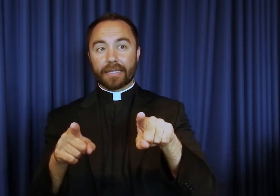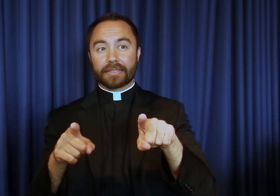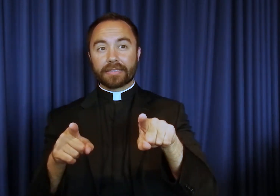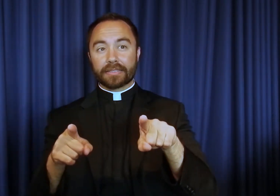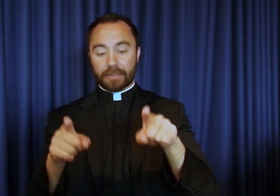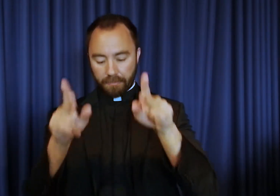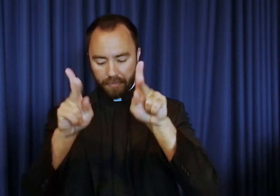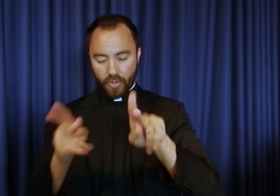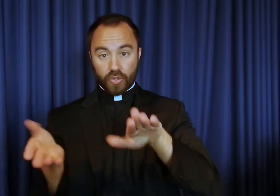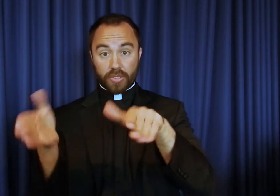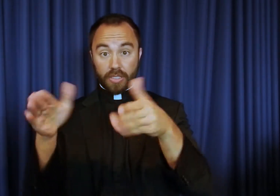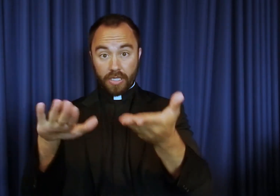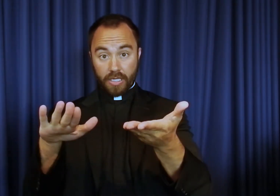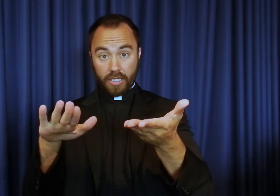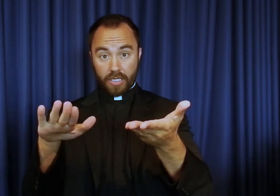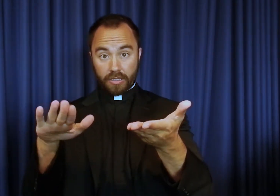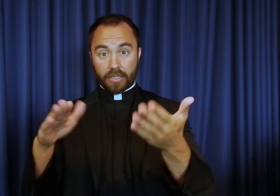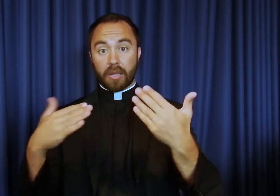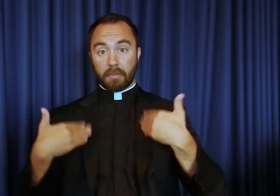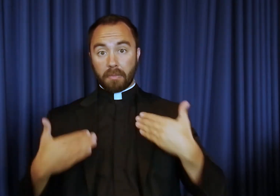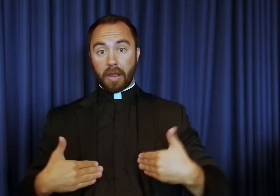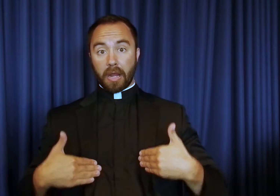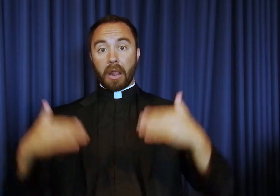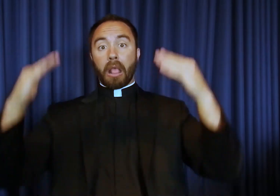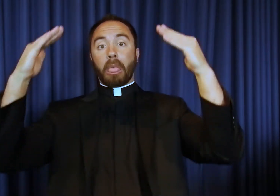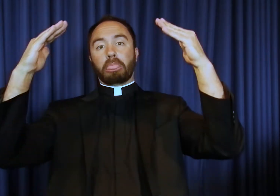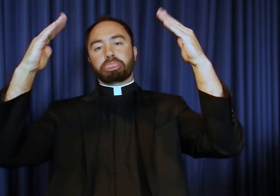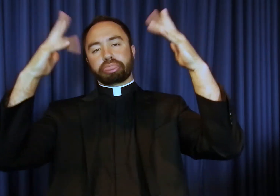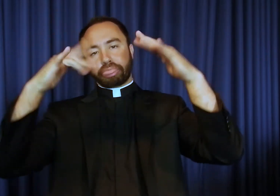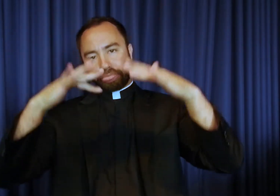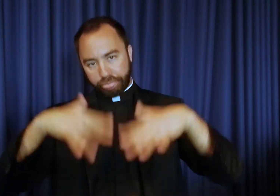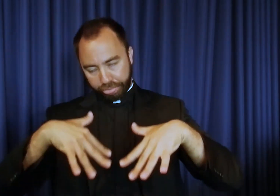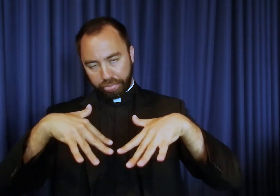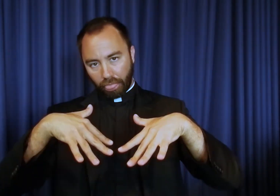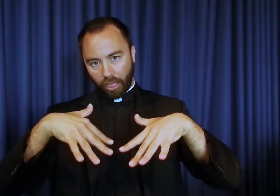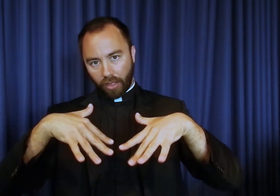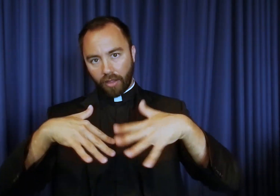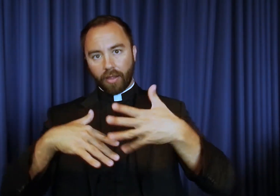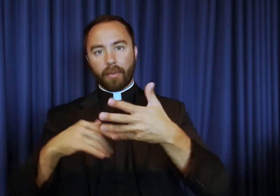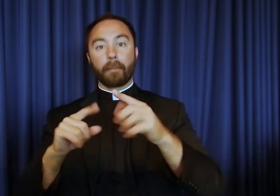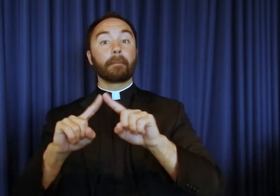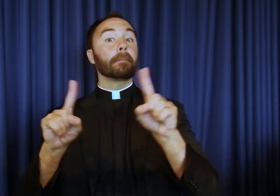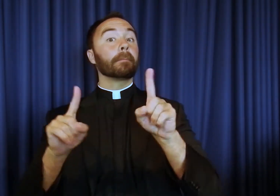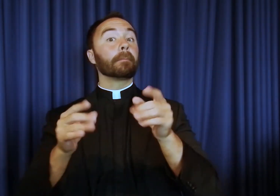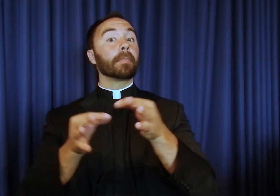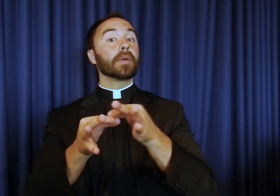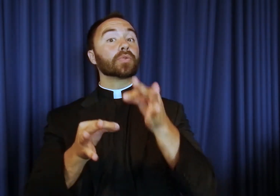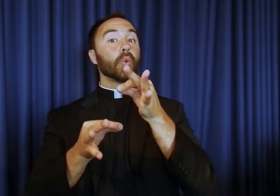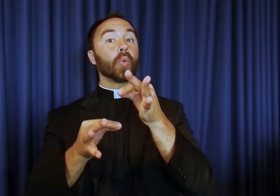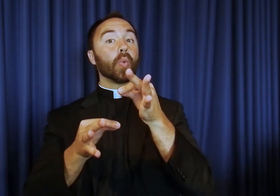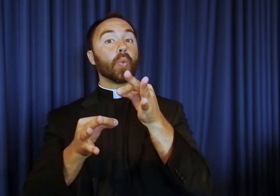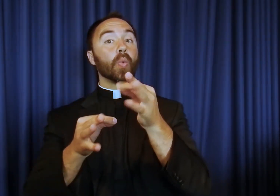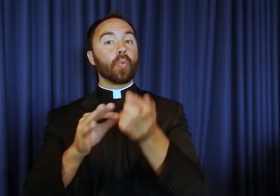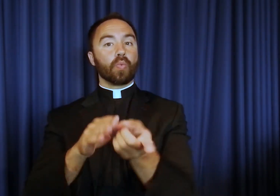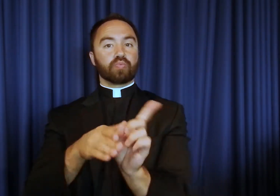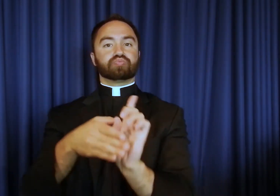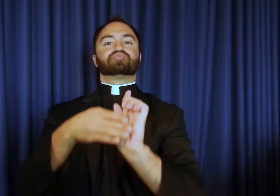have this impression that heaven is when we die and our body breaks down but the